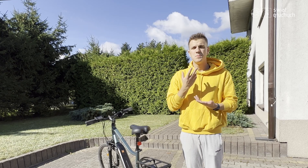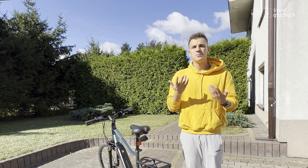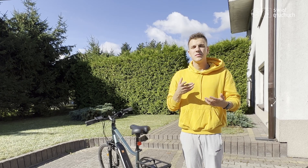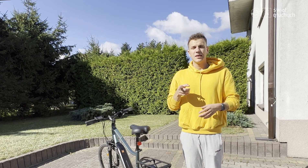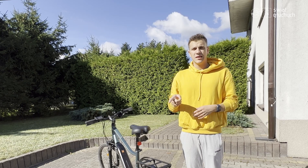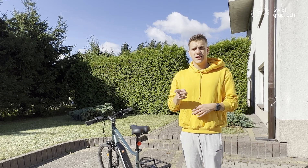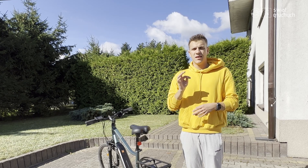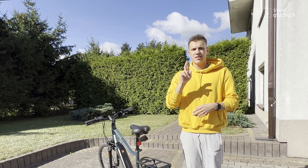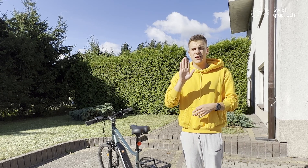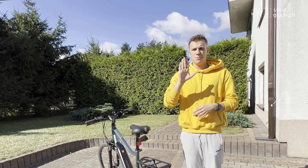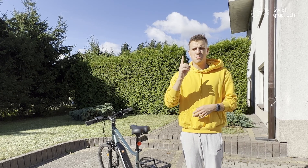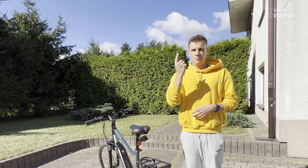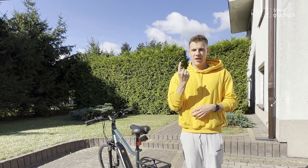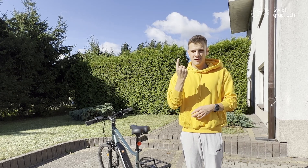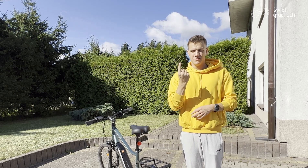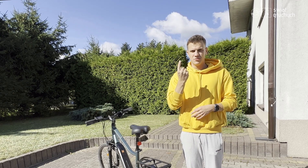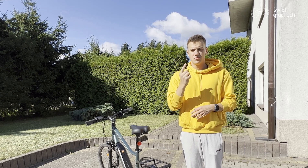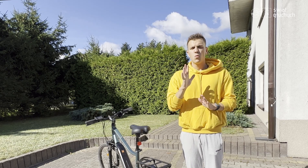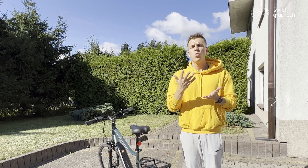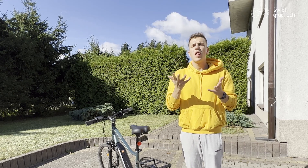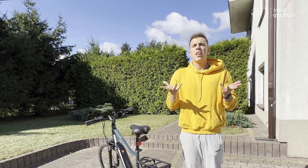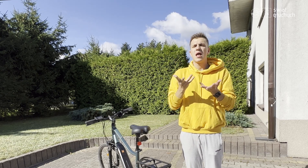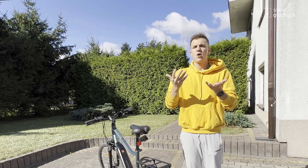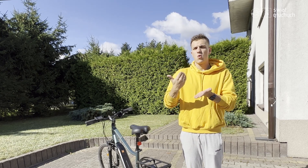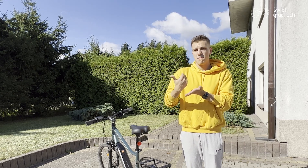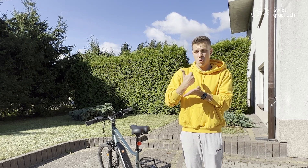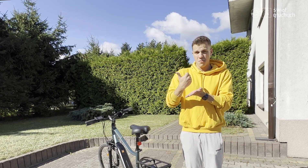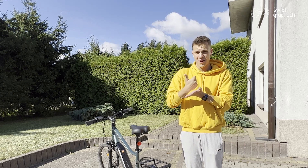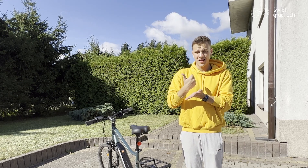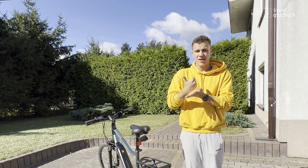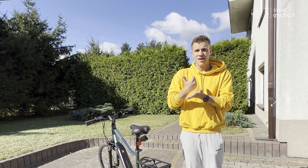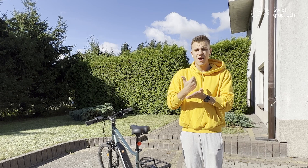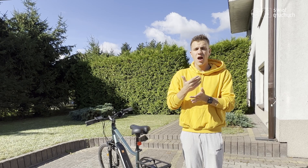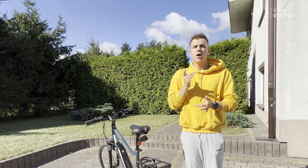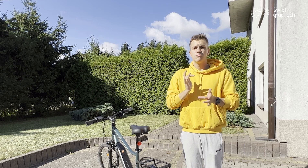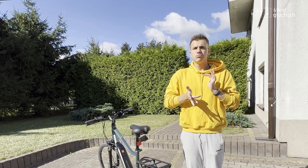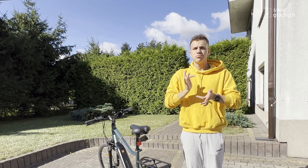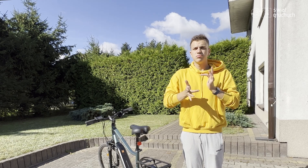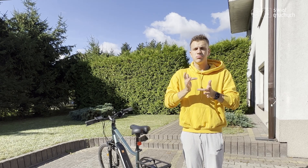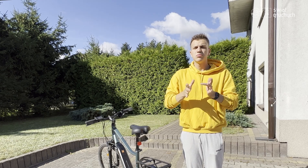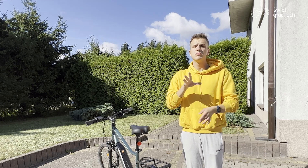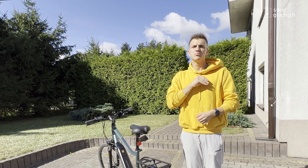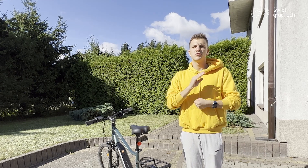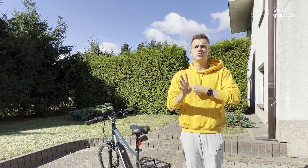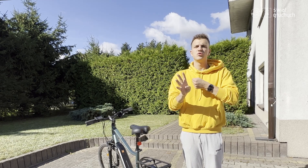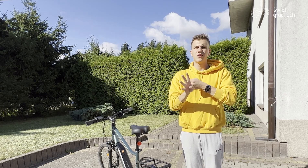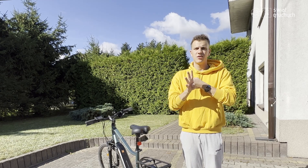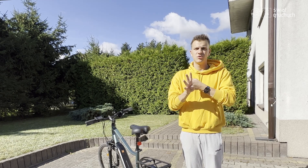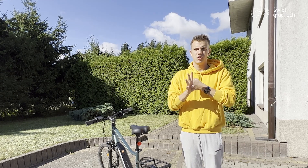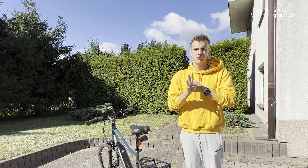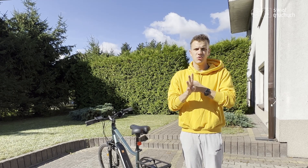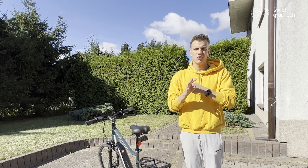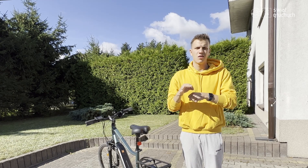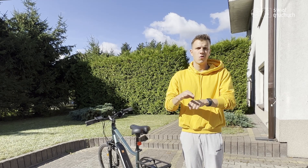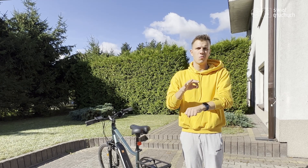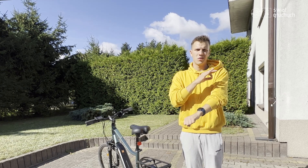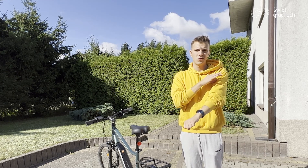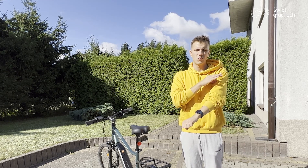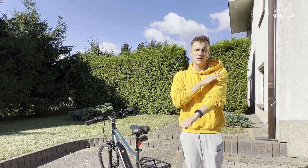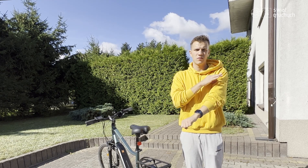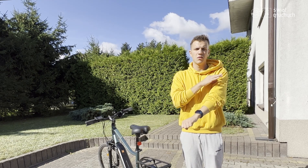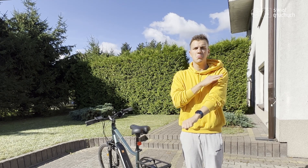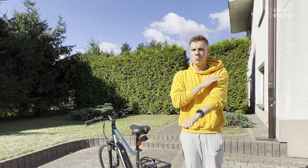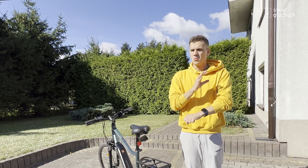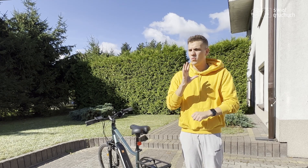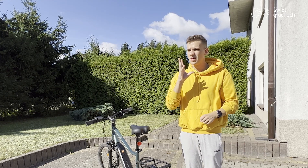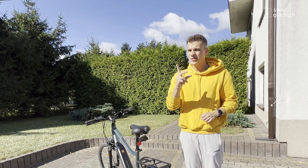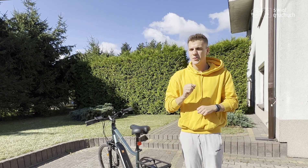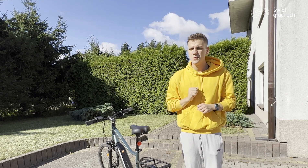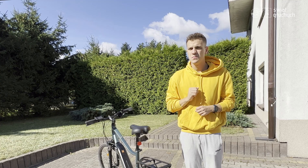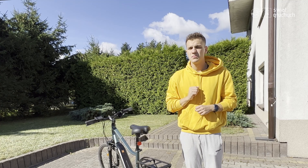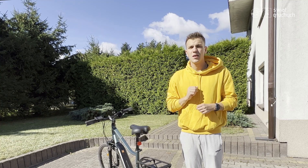In the first mode, the battery lasts us for 90 km - not bad!